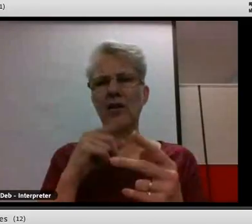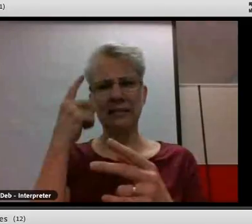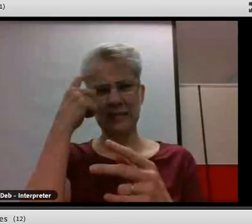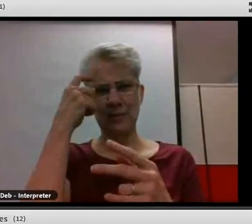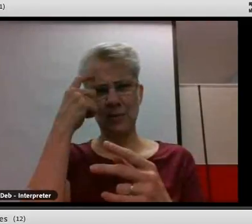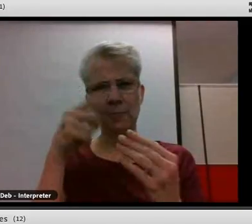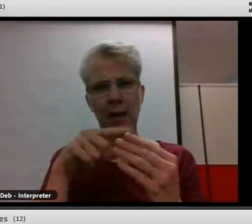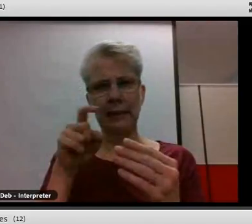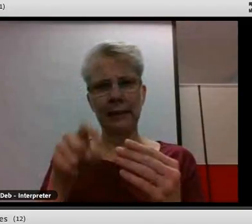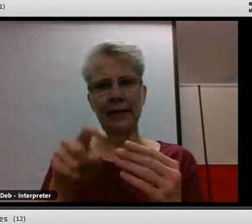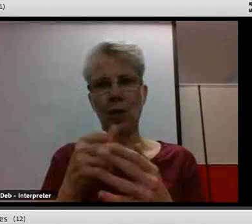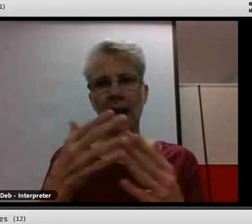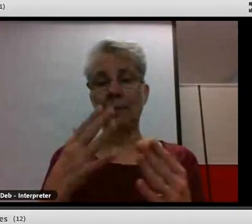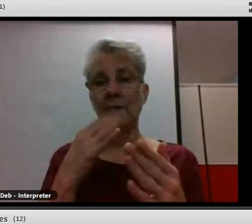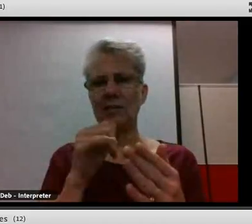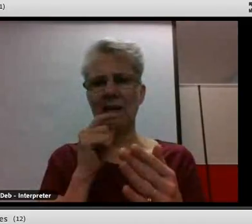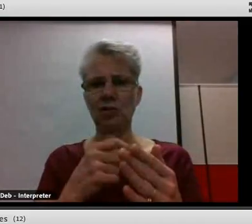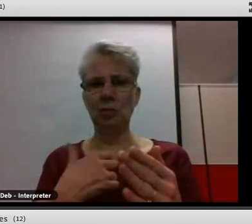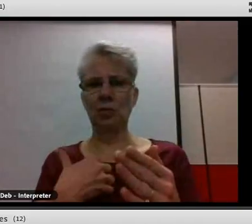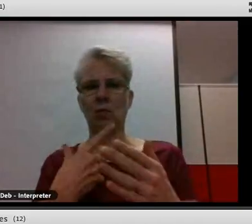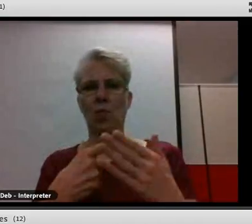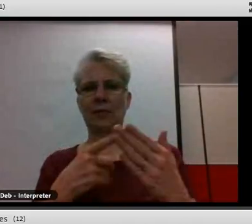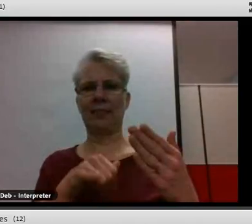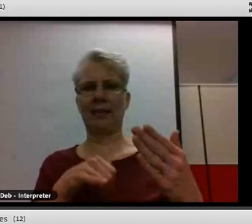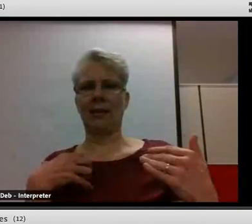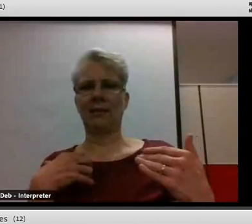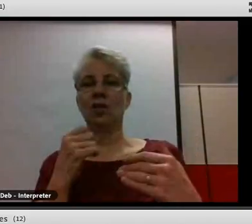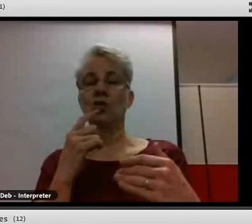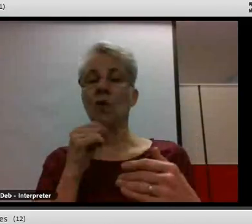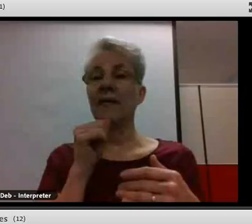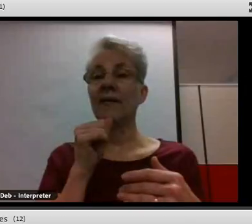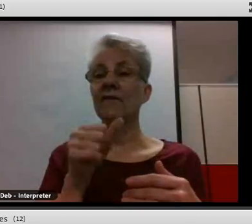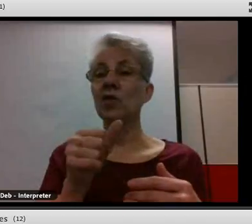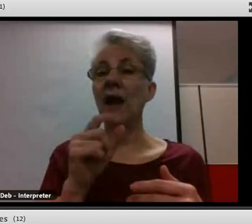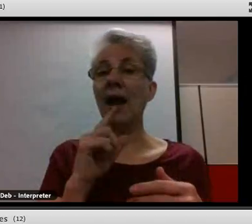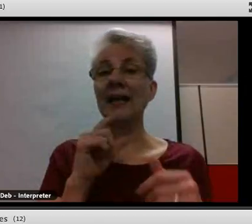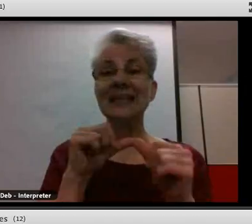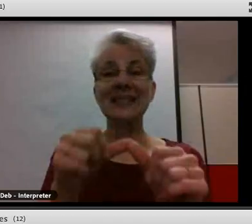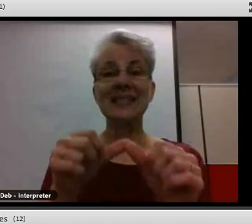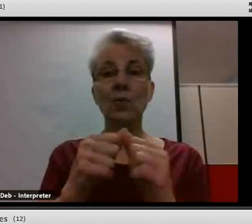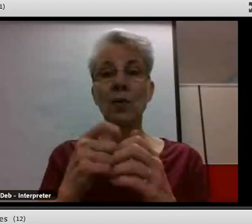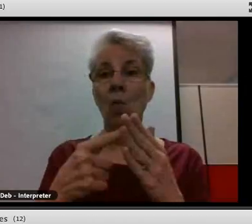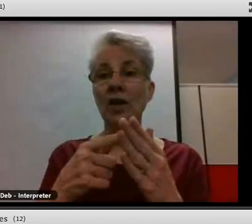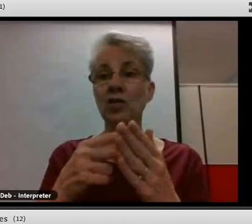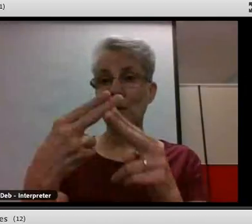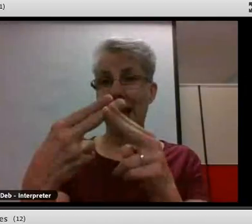that's what EIT stands for -- to be accessible for employees and members of the public.